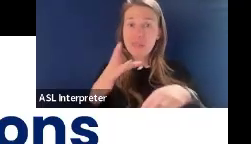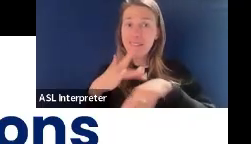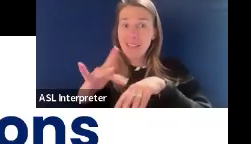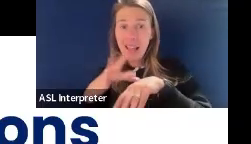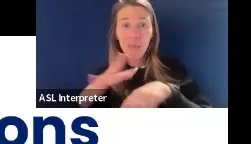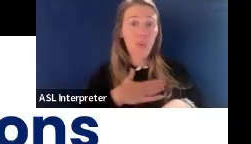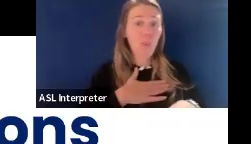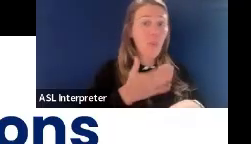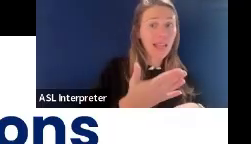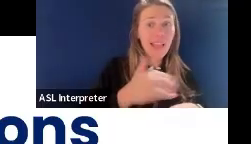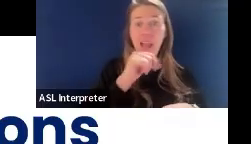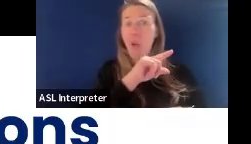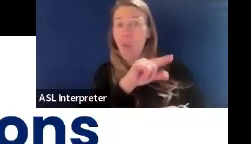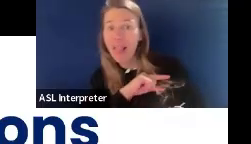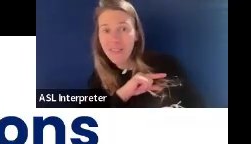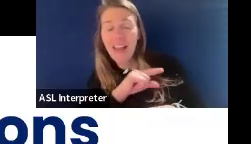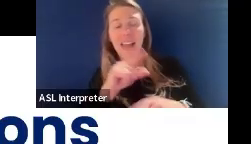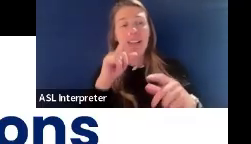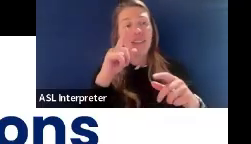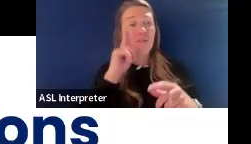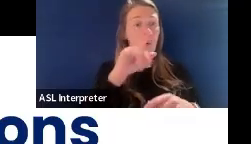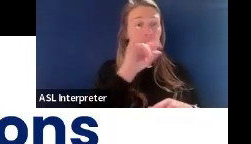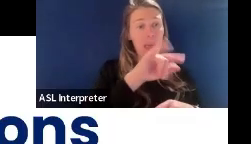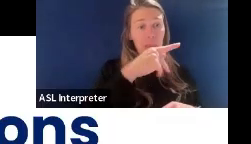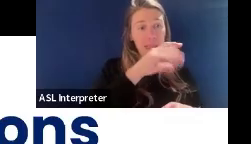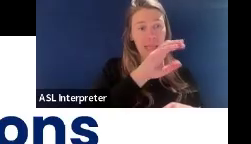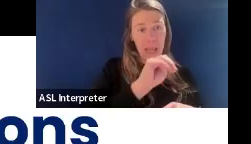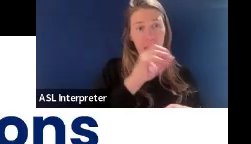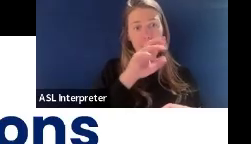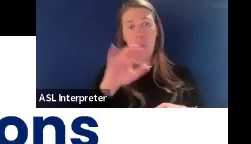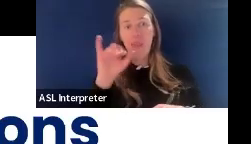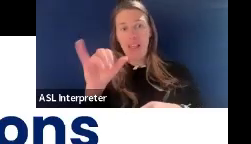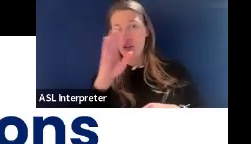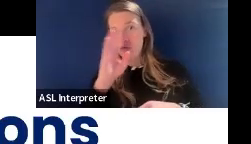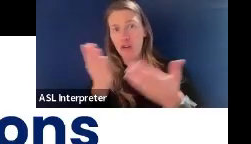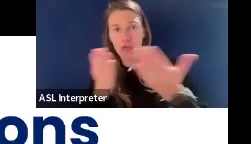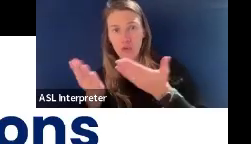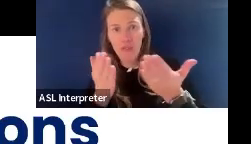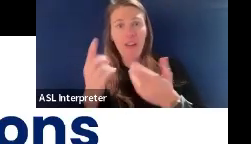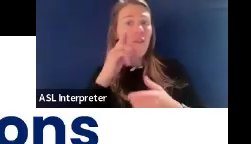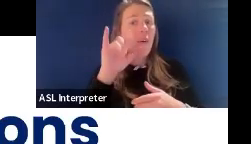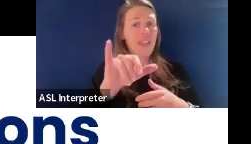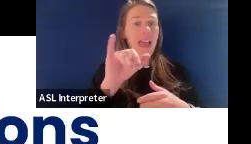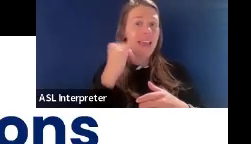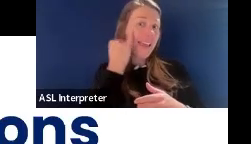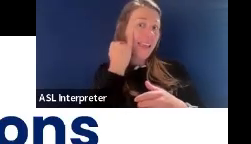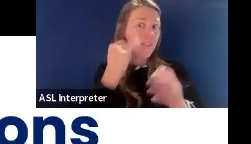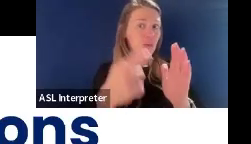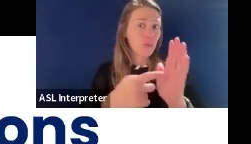or qualified to provide either TCM or direct services to the participants of the provider requesting an exception.